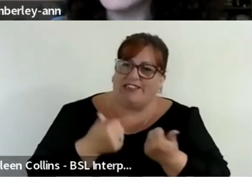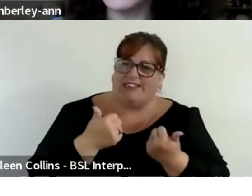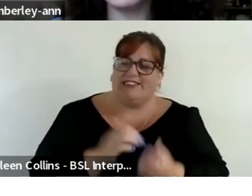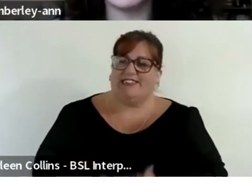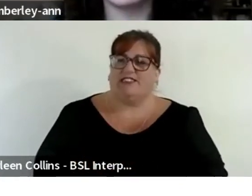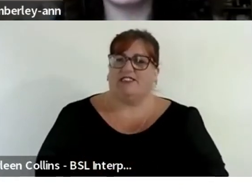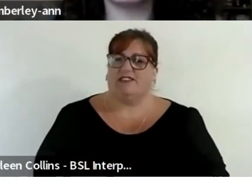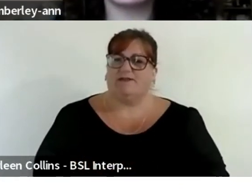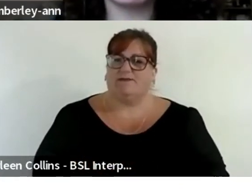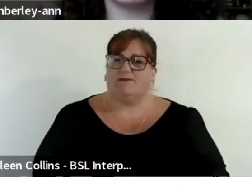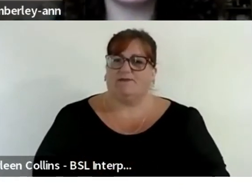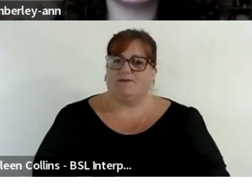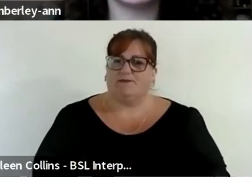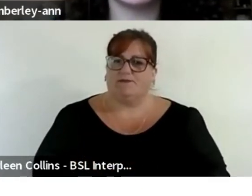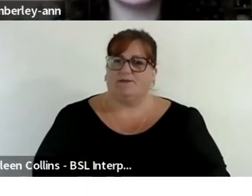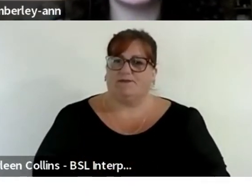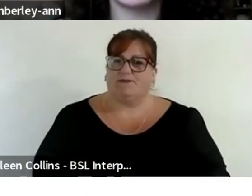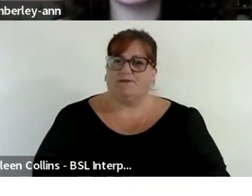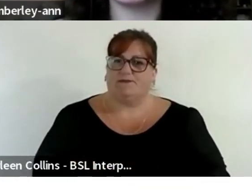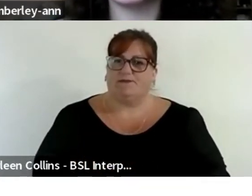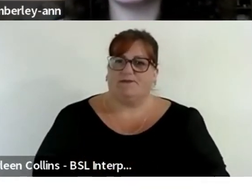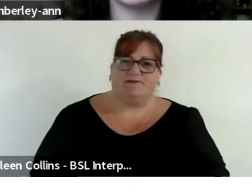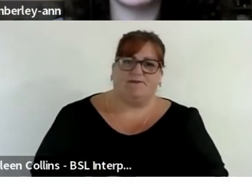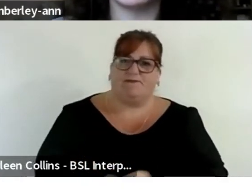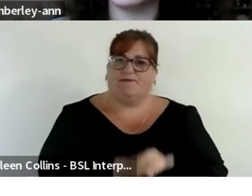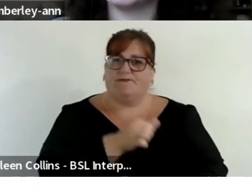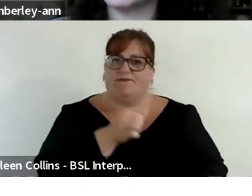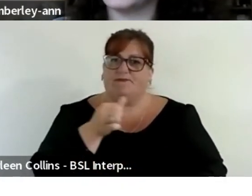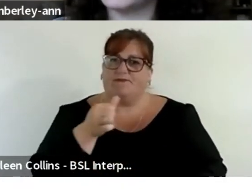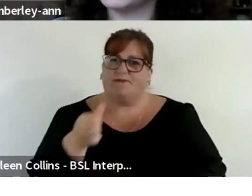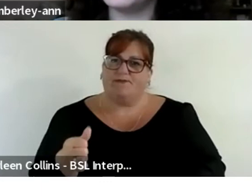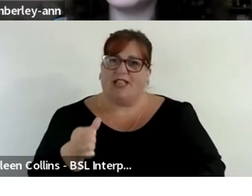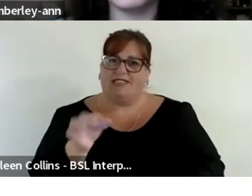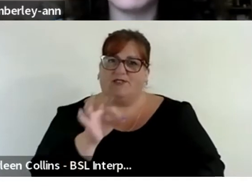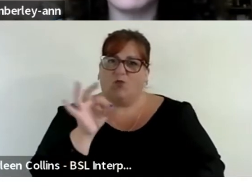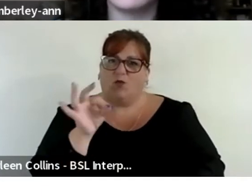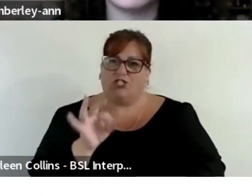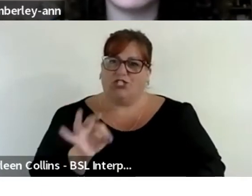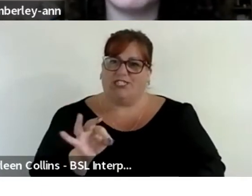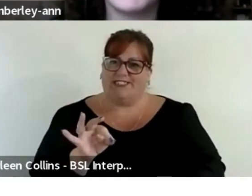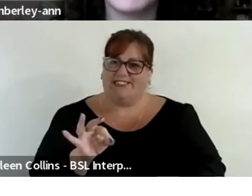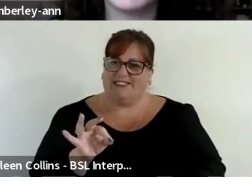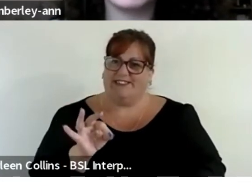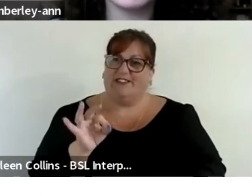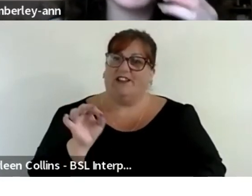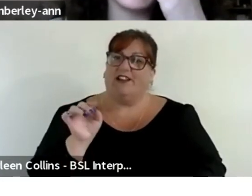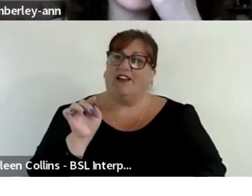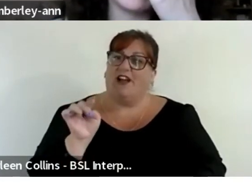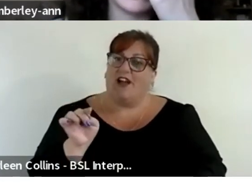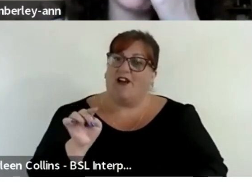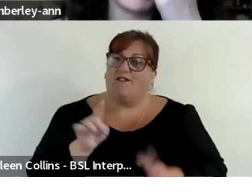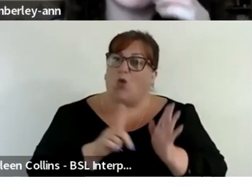OK. If we go on to the next question which is for you, Lawrence. You touched on this a bit.